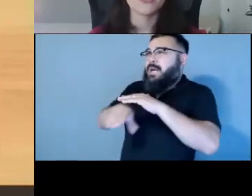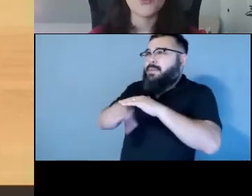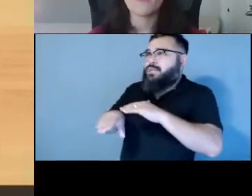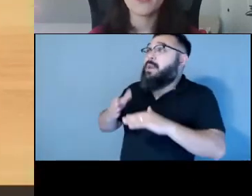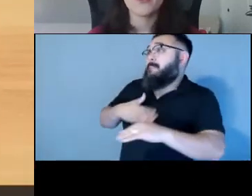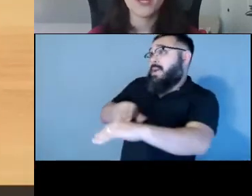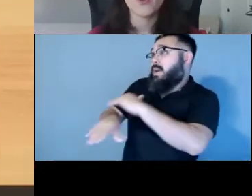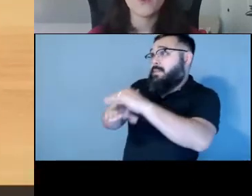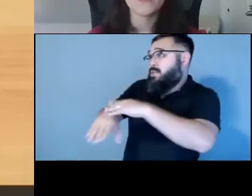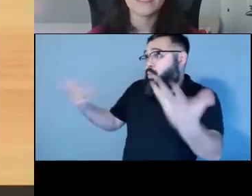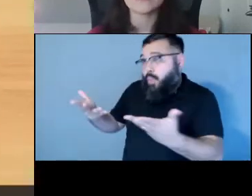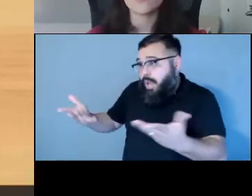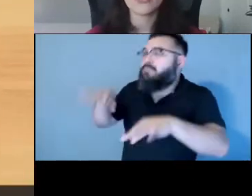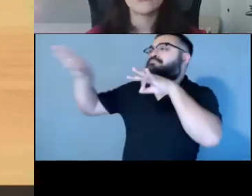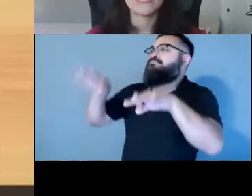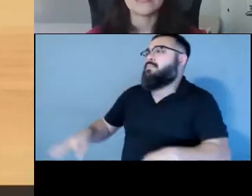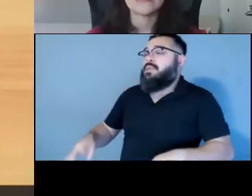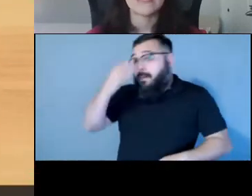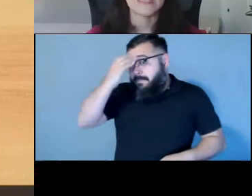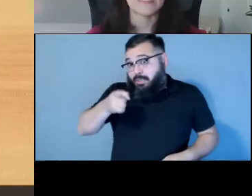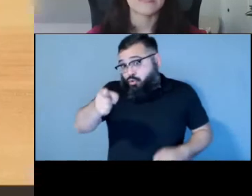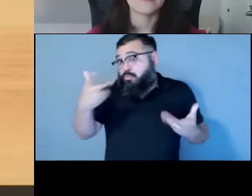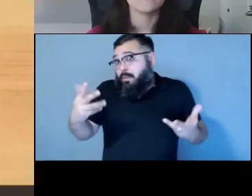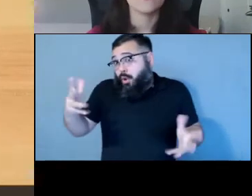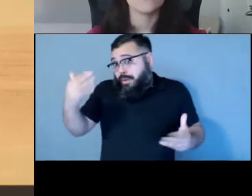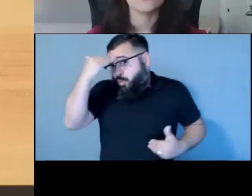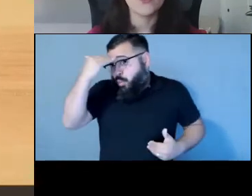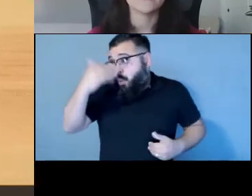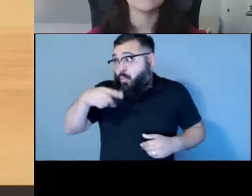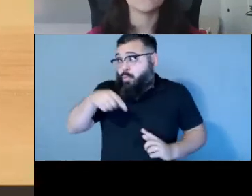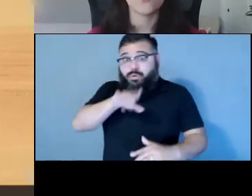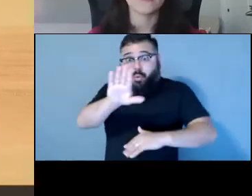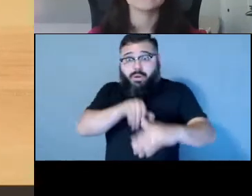because you probably already know what that is, what you need, and you put that in the request